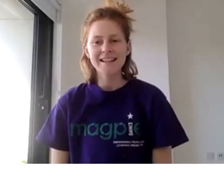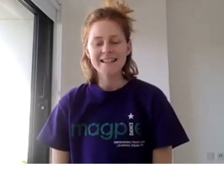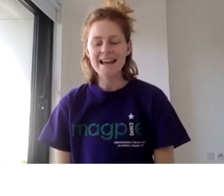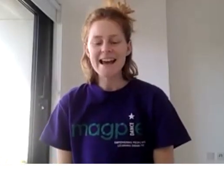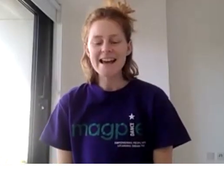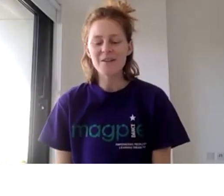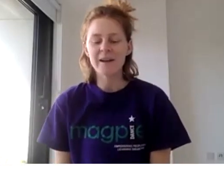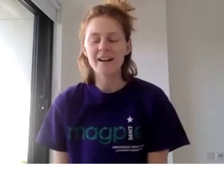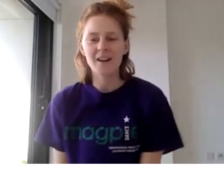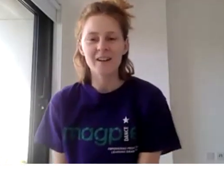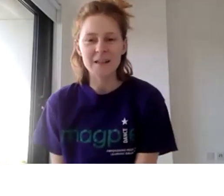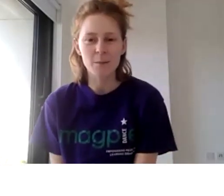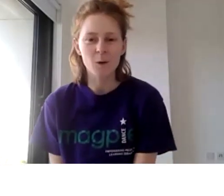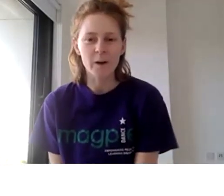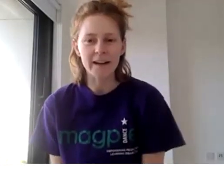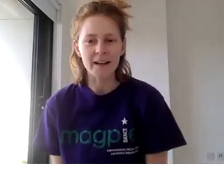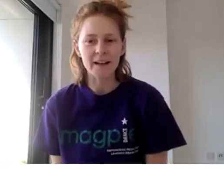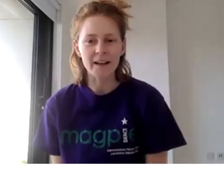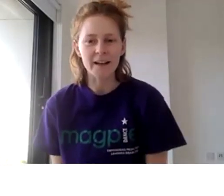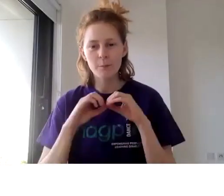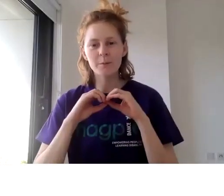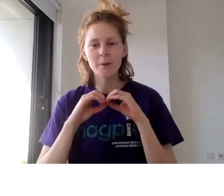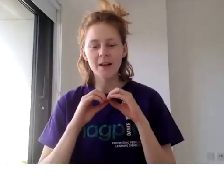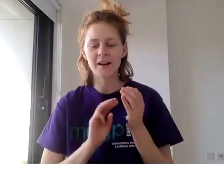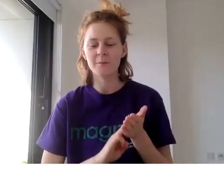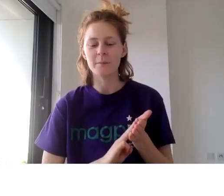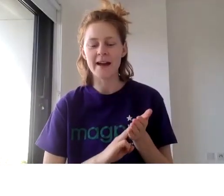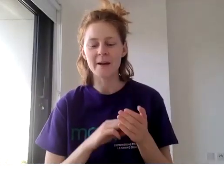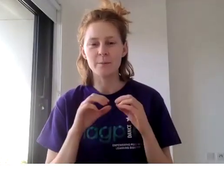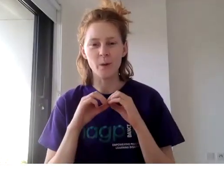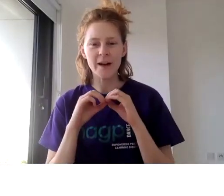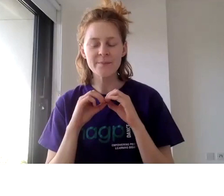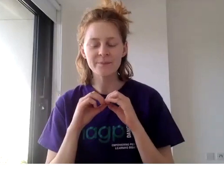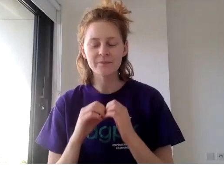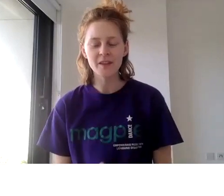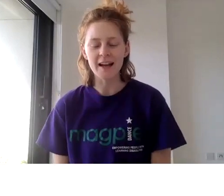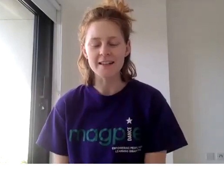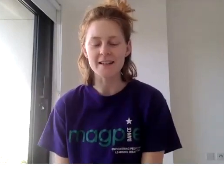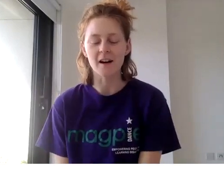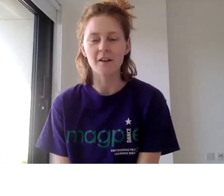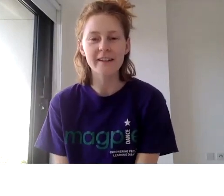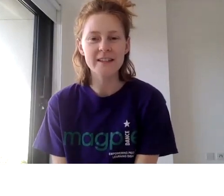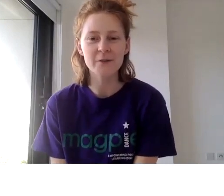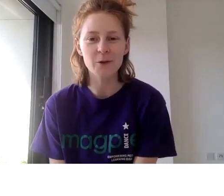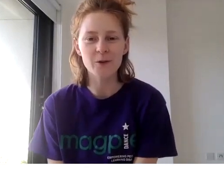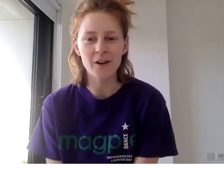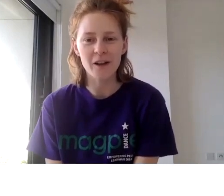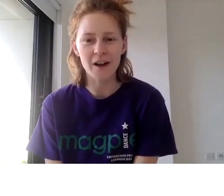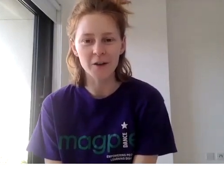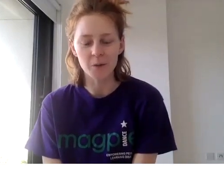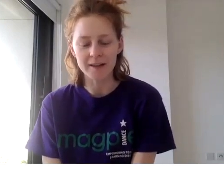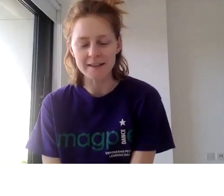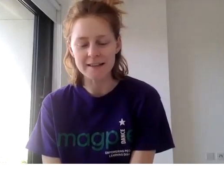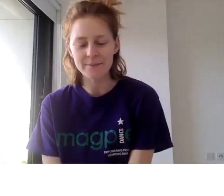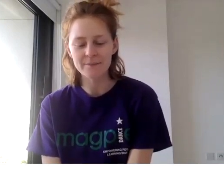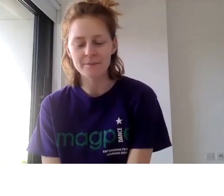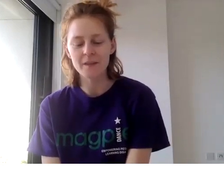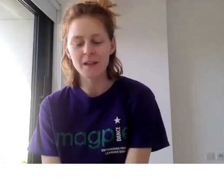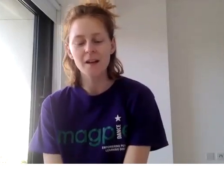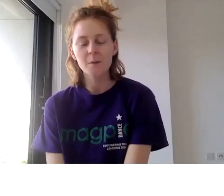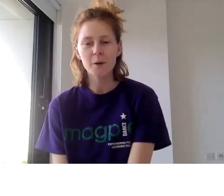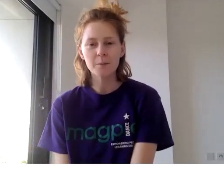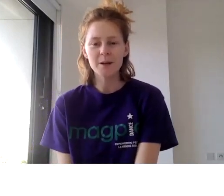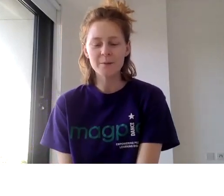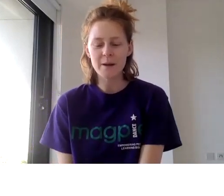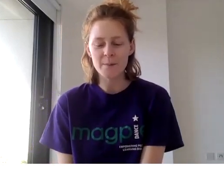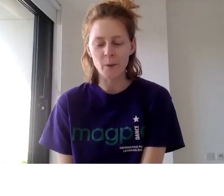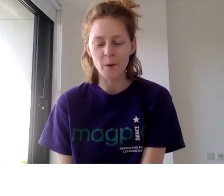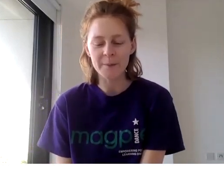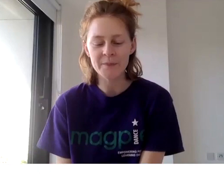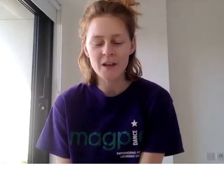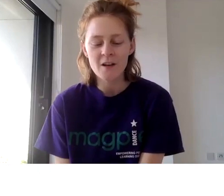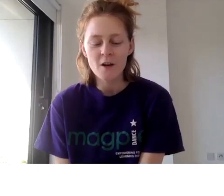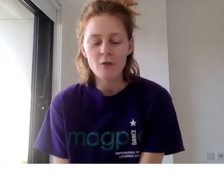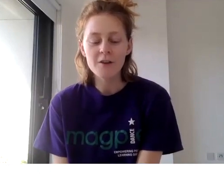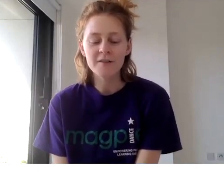today we are exploring boomba may boy as our festival around the world boomba mayboing roughly